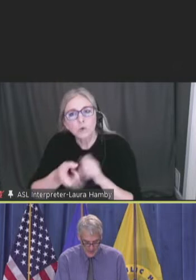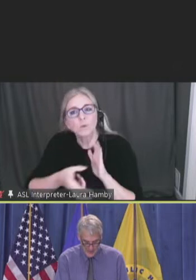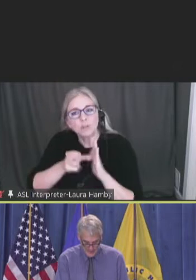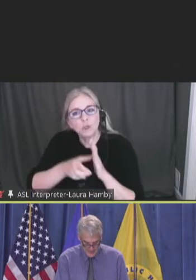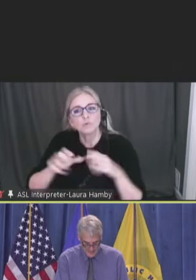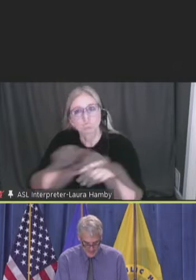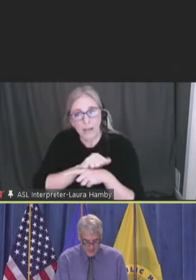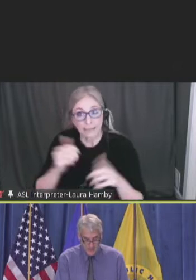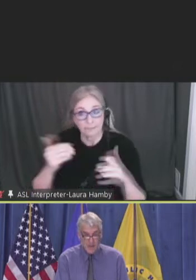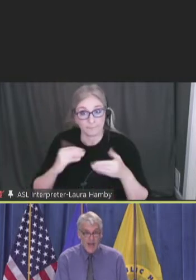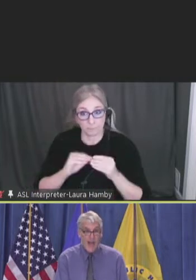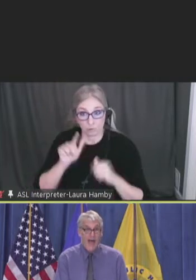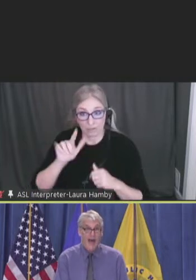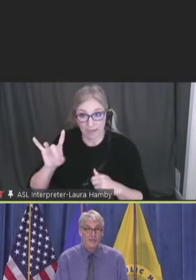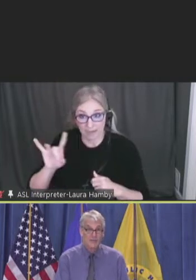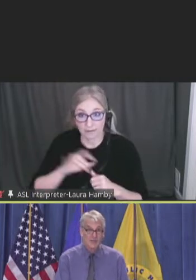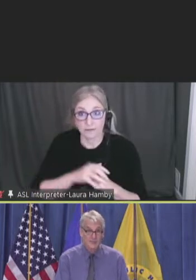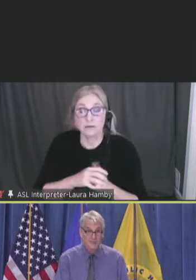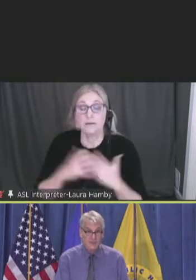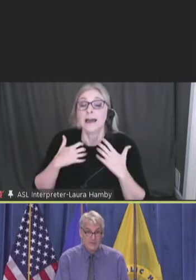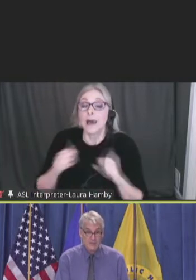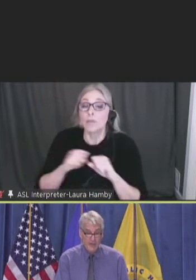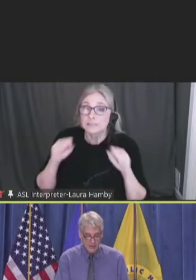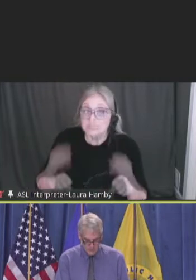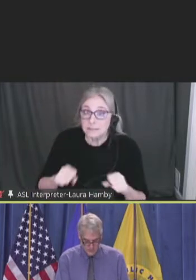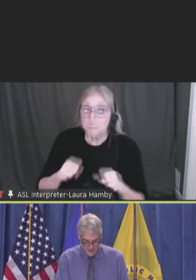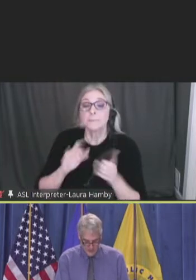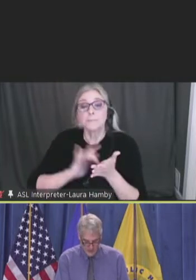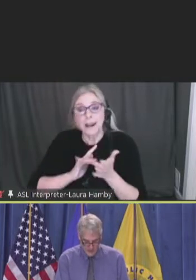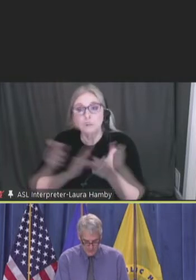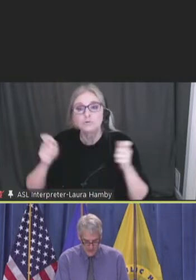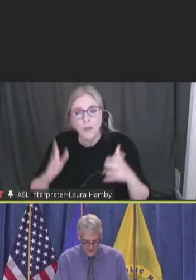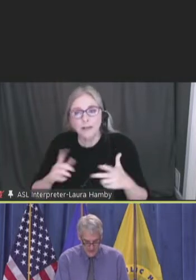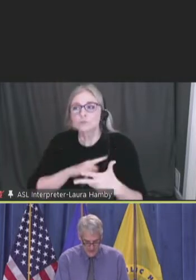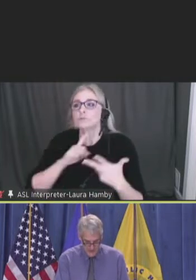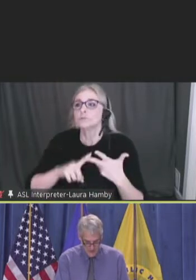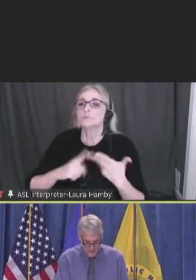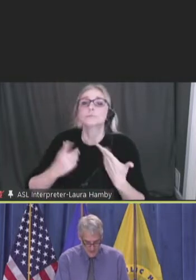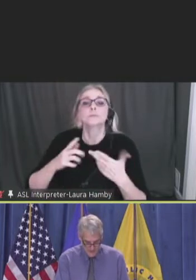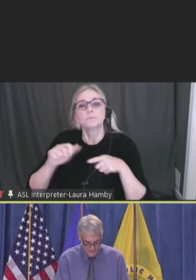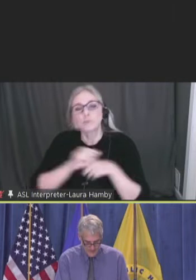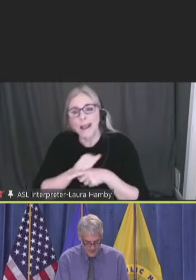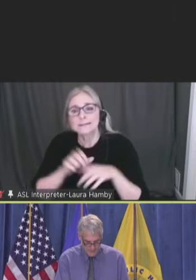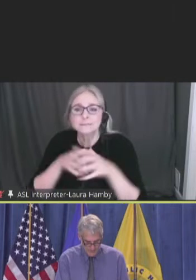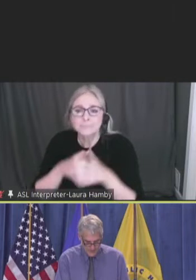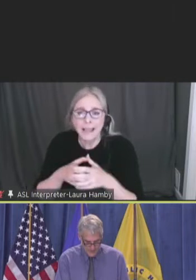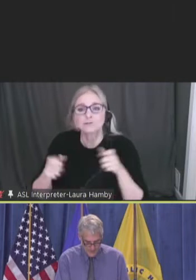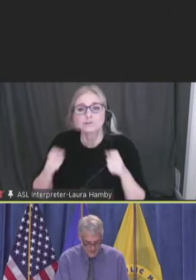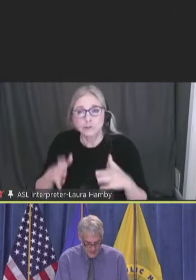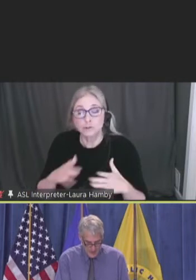Twenty-eight, health systems, medical directors, practice managers, and vaccine providers should